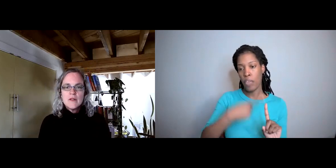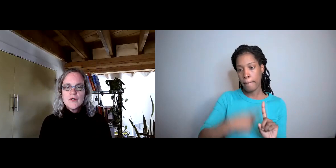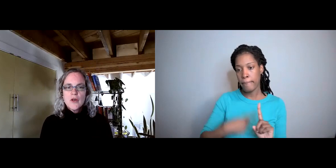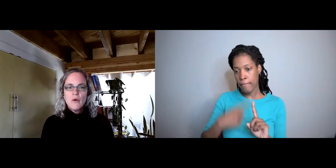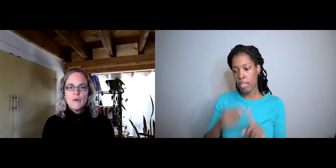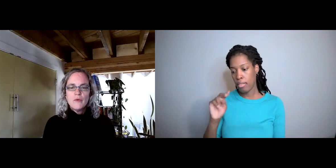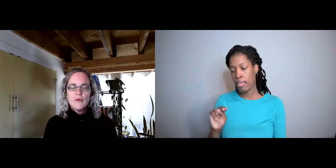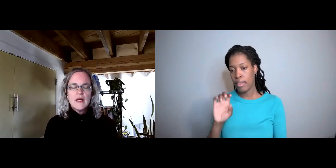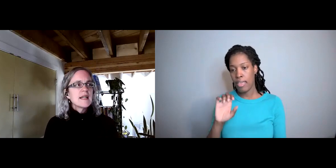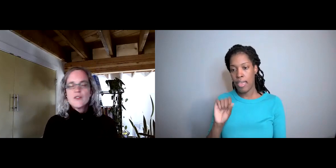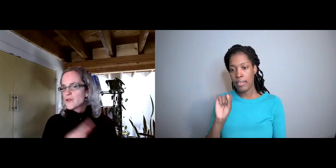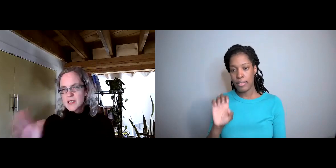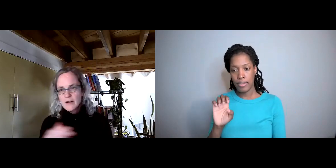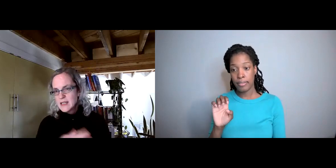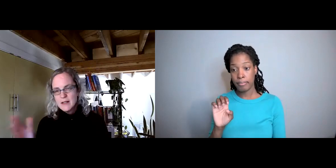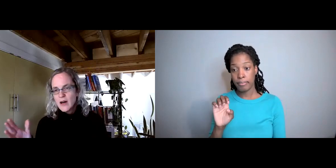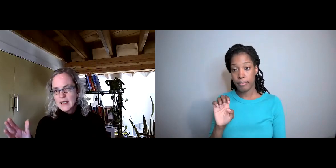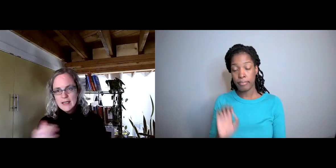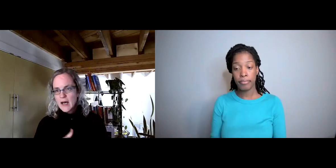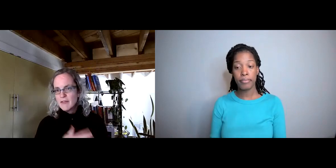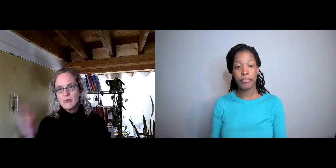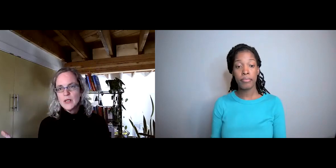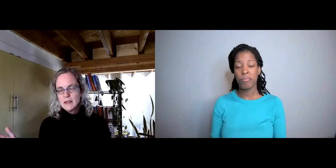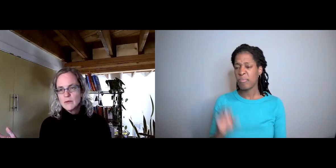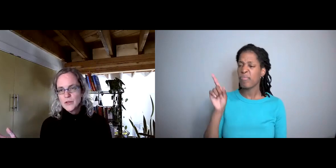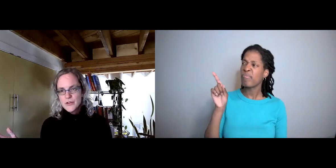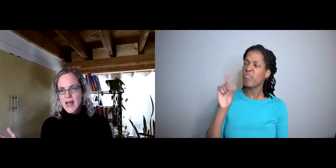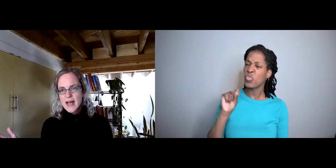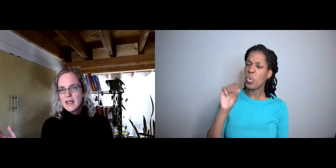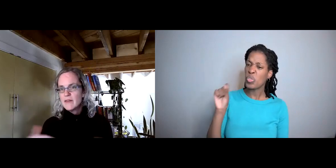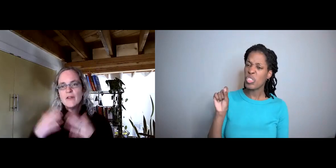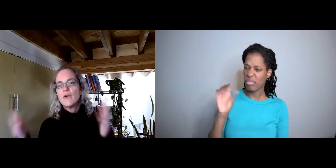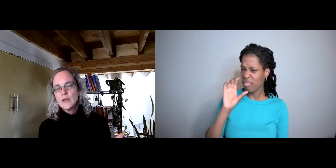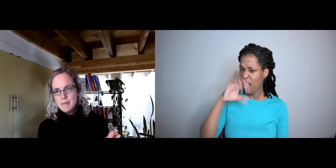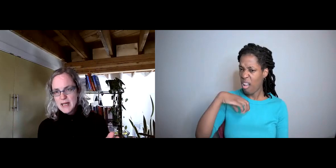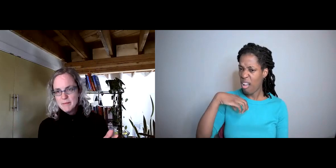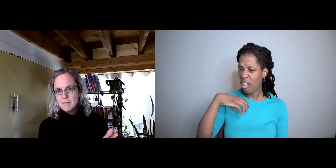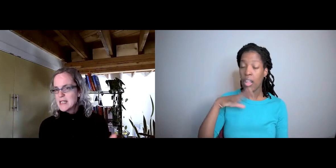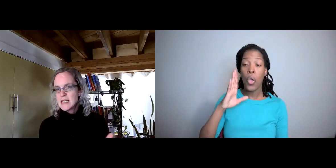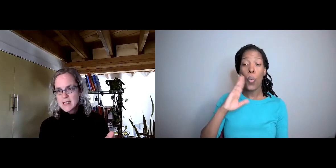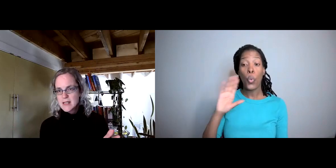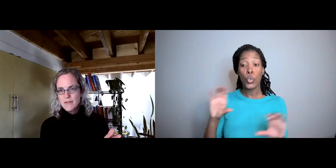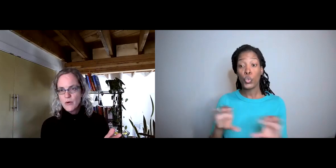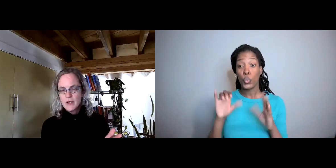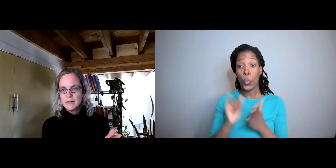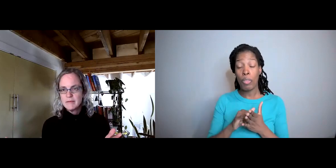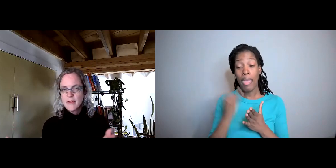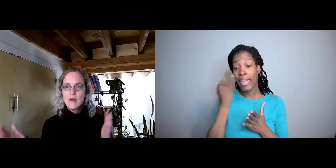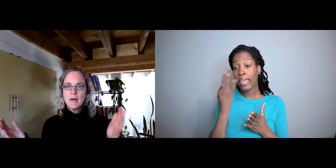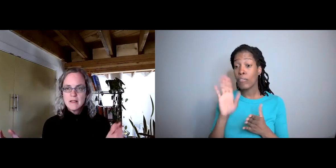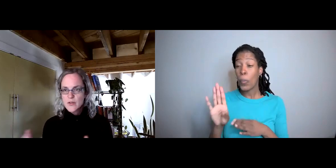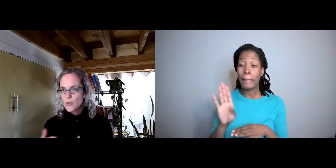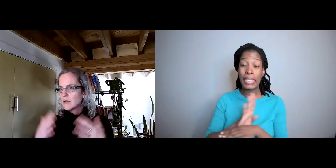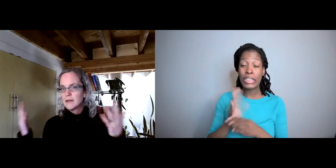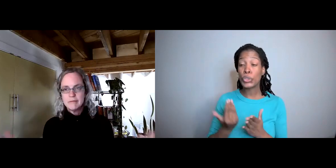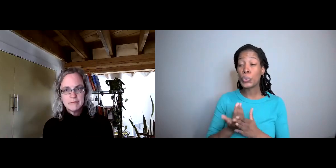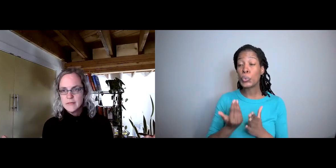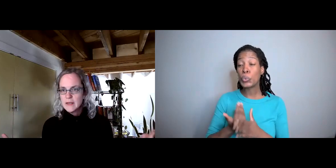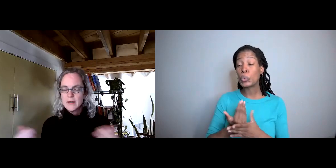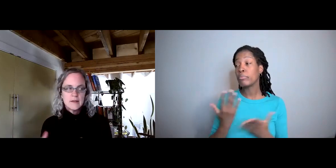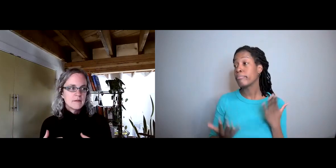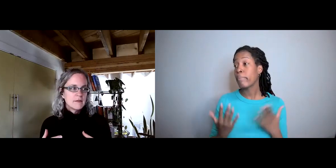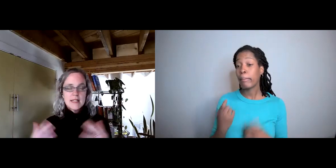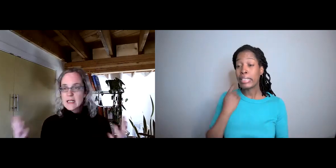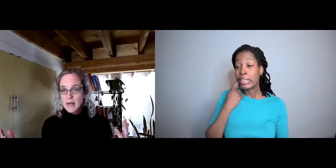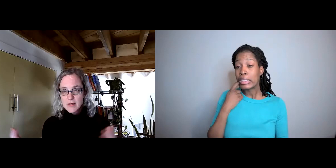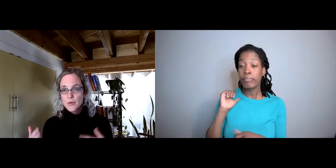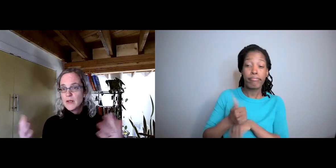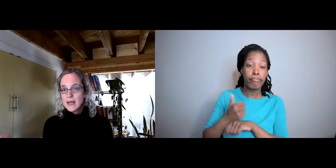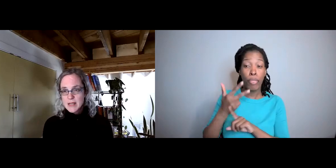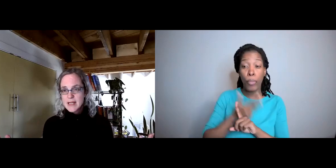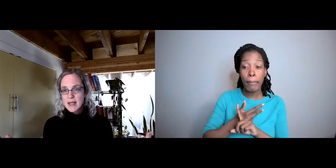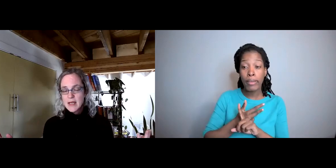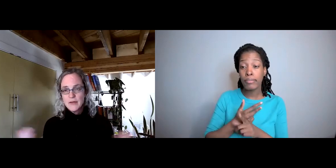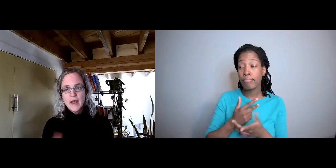Oddly enough, will do that, even if you've only been in business for 3 months or 6 months, or 9 months out of the year.